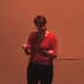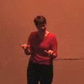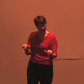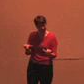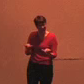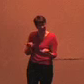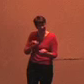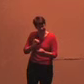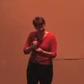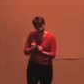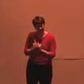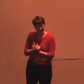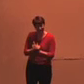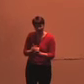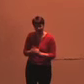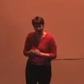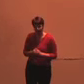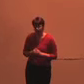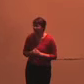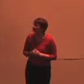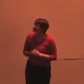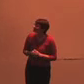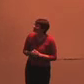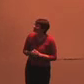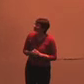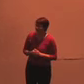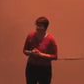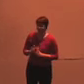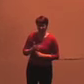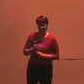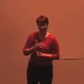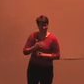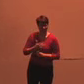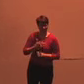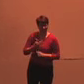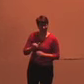And I think that kind of openness and protected feelings